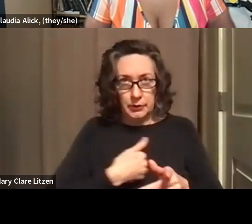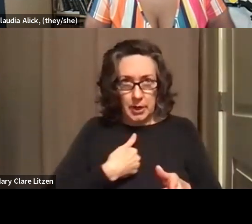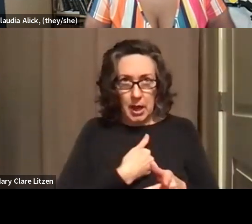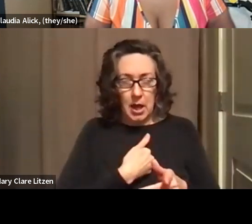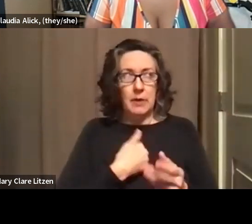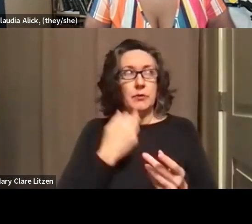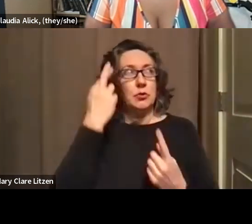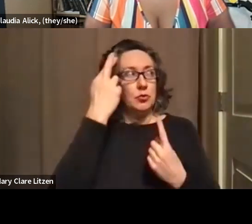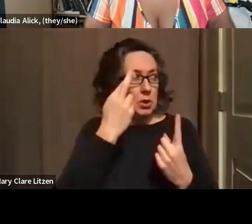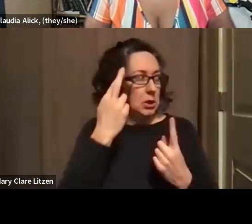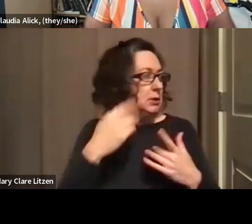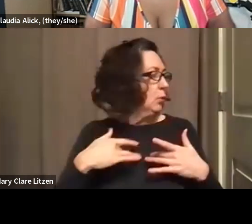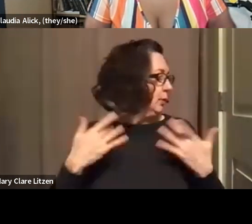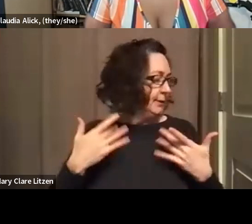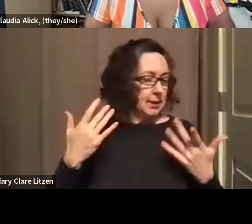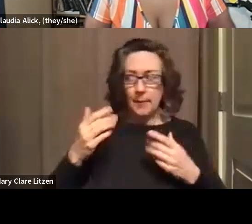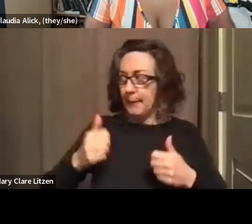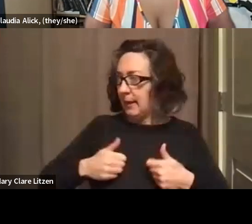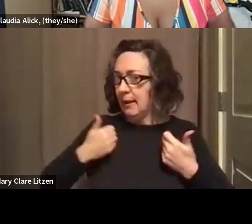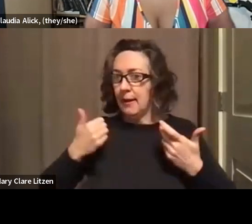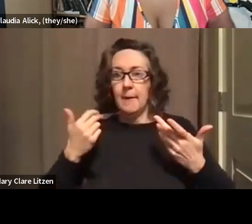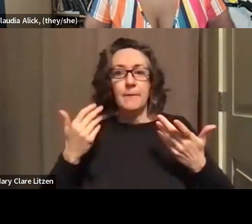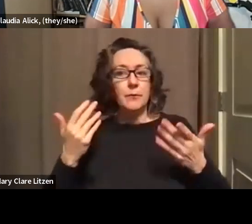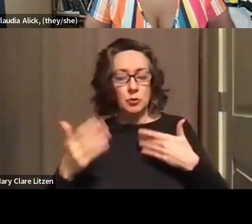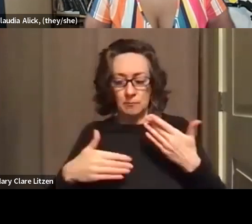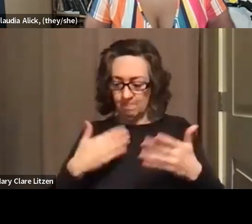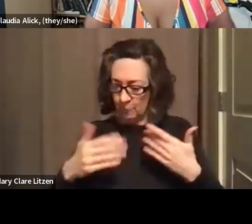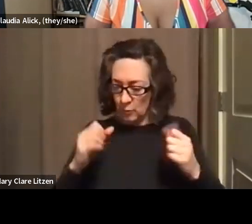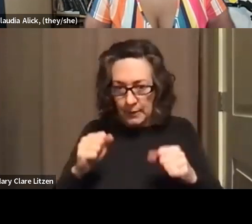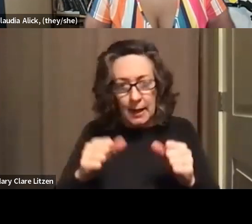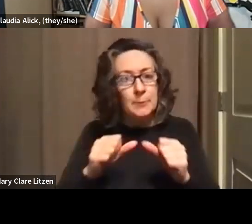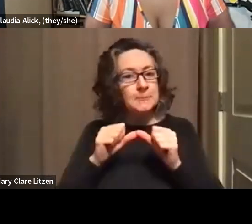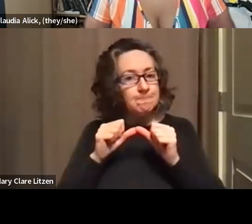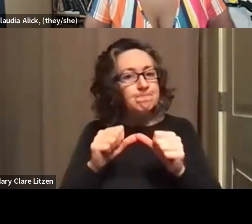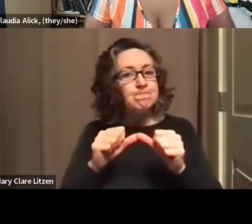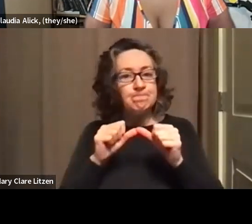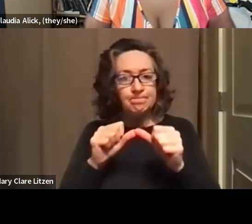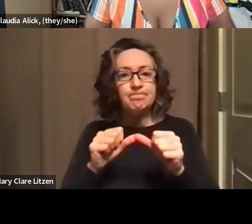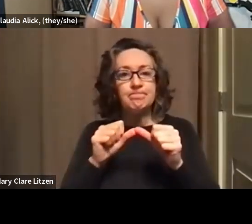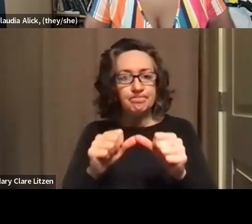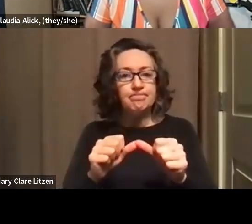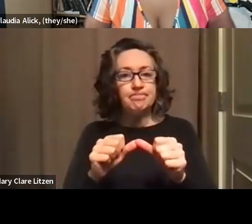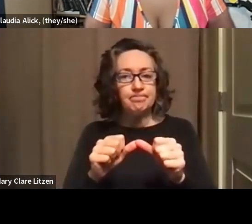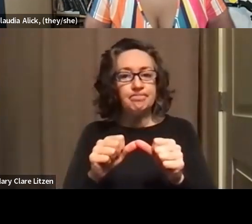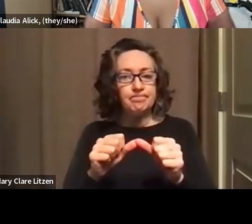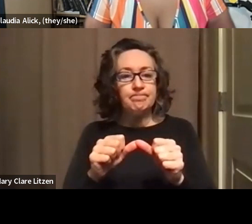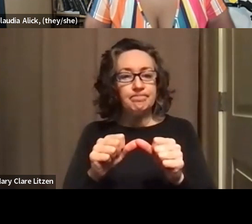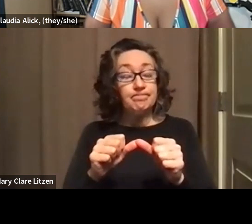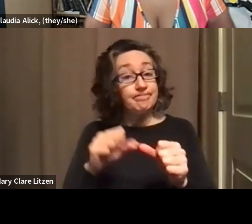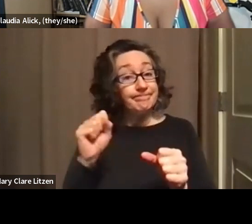where you are in your life to continue this journey.